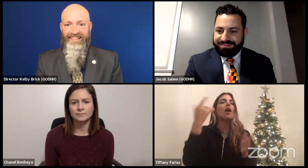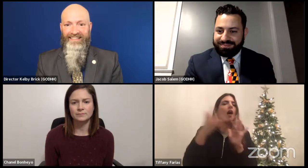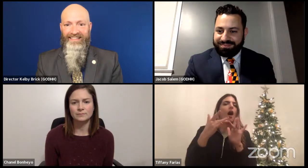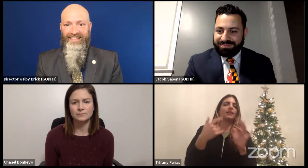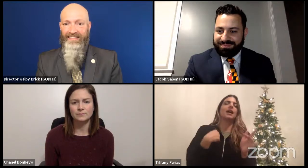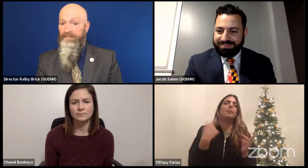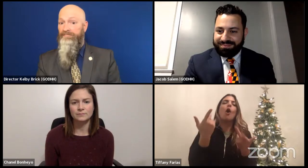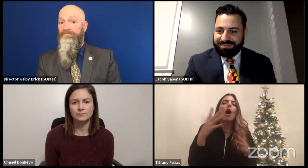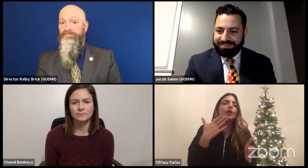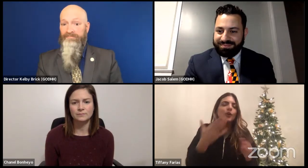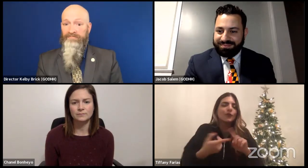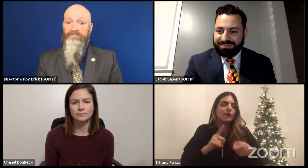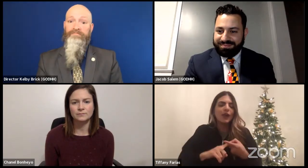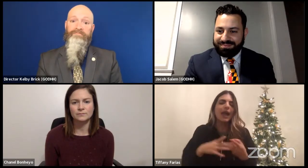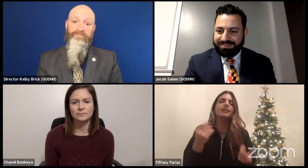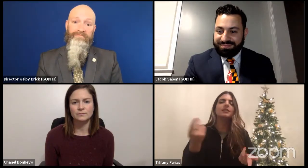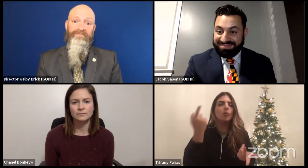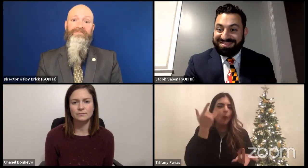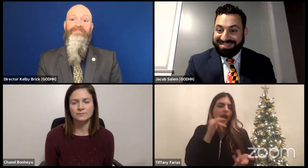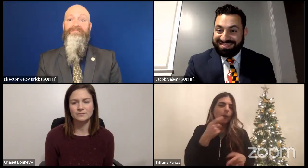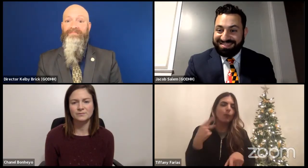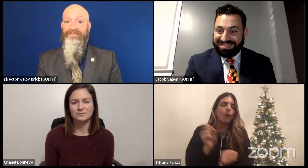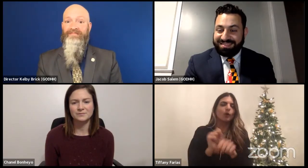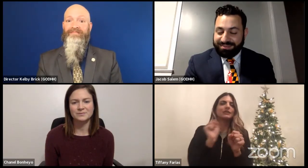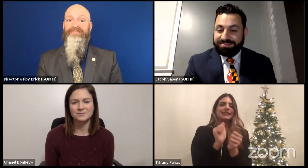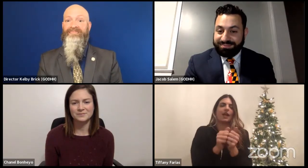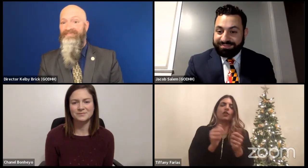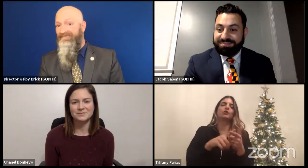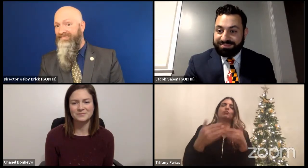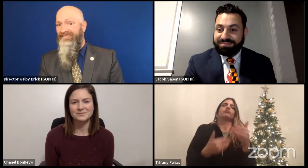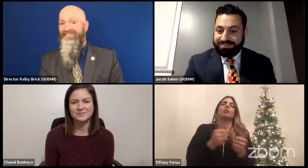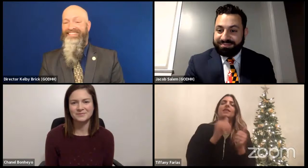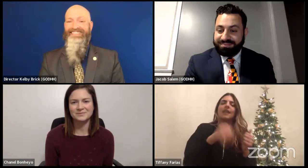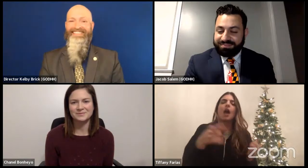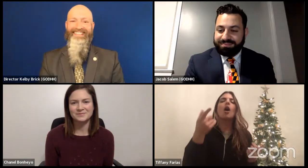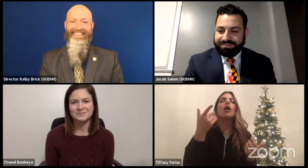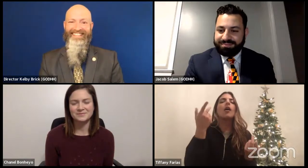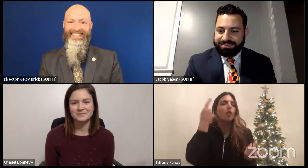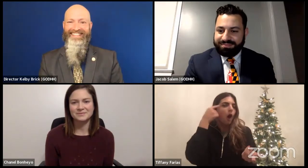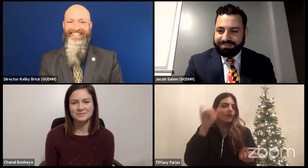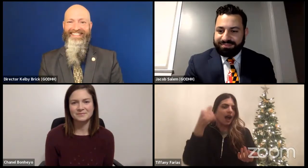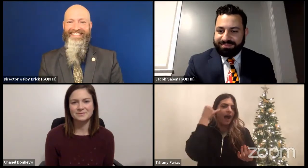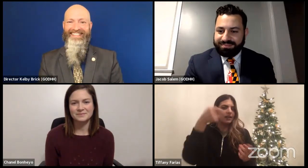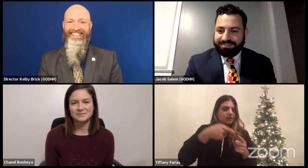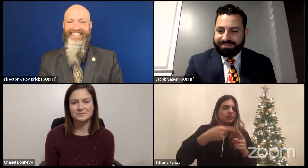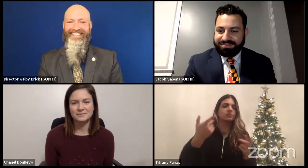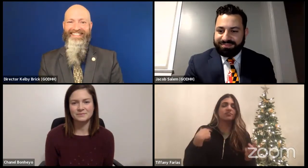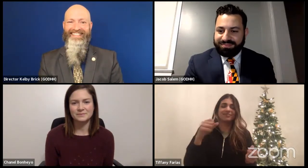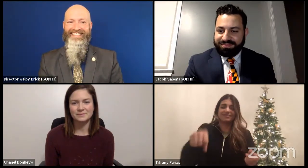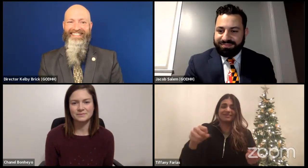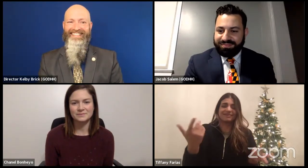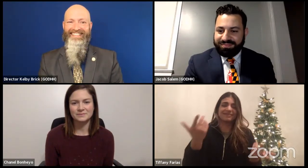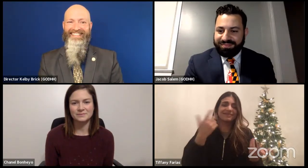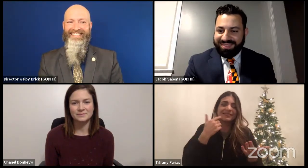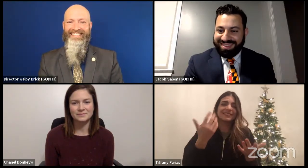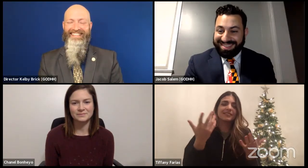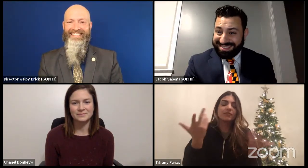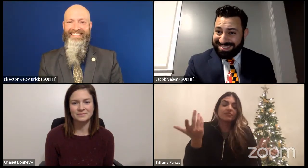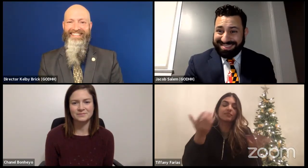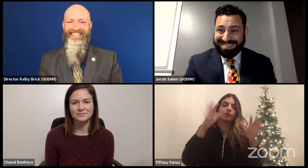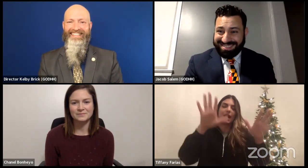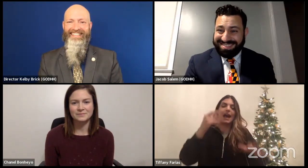So Chanel saw that and called me and said why don't we work on this together. I thought